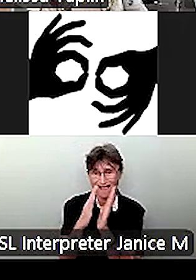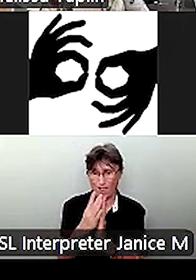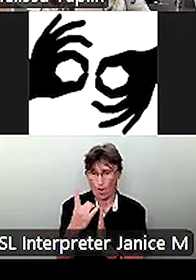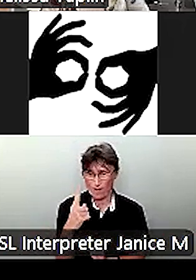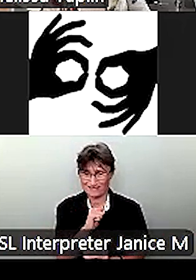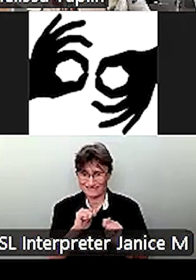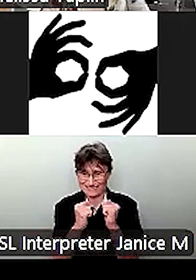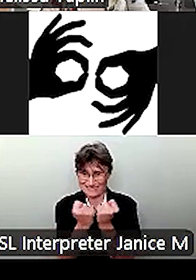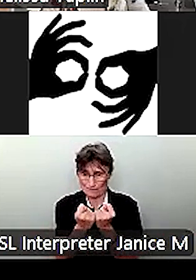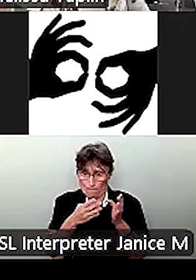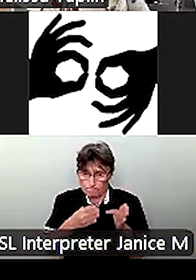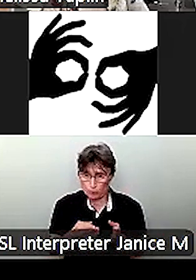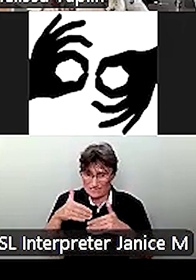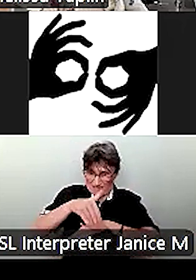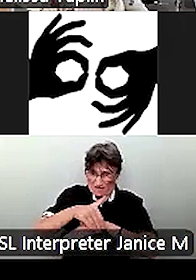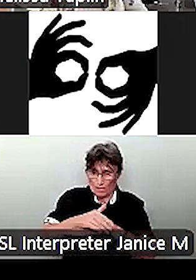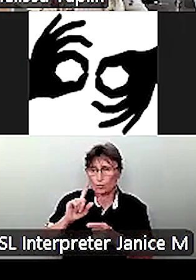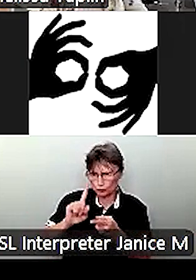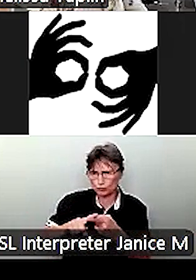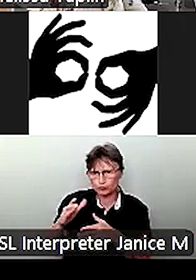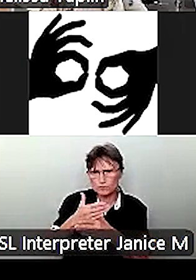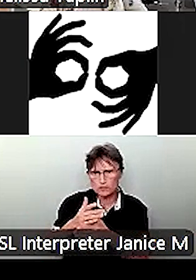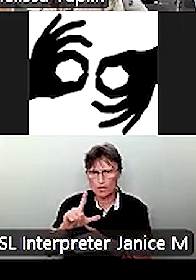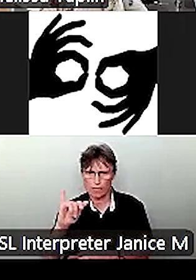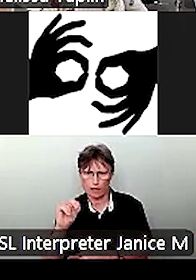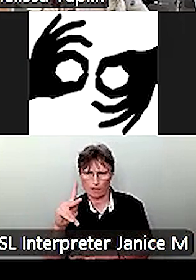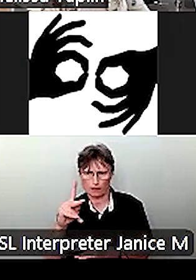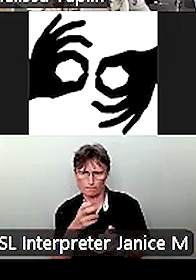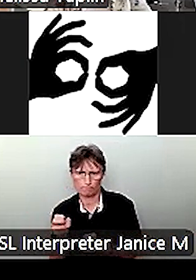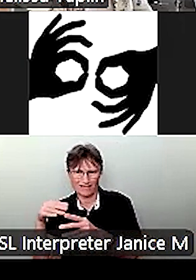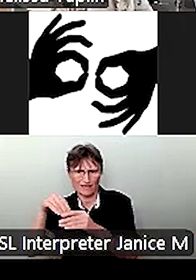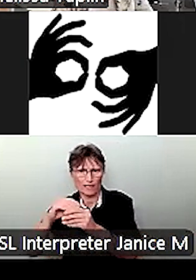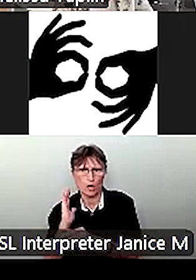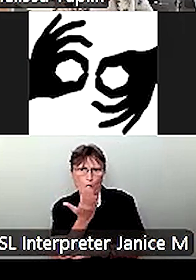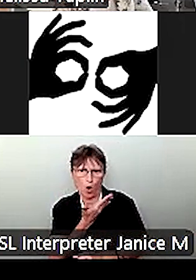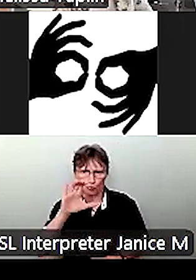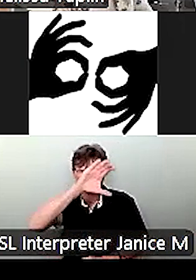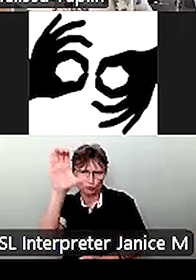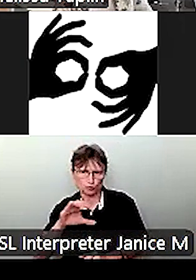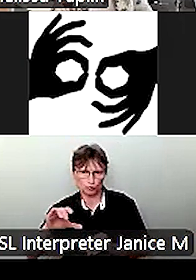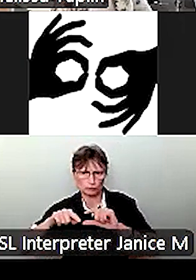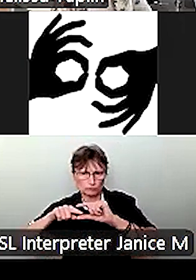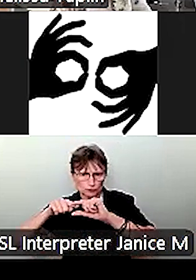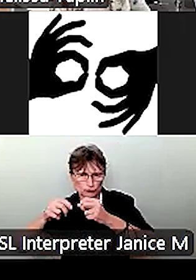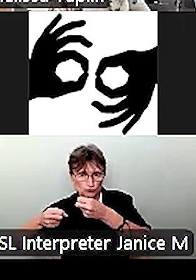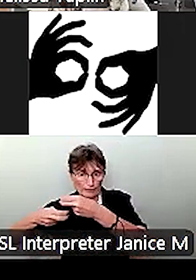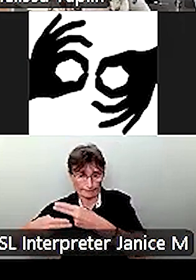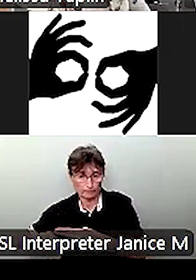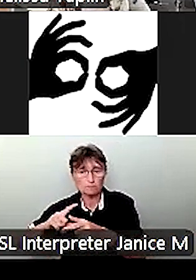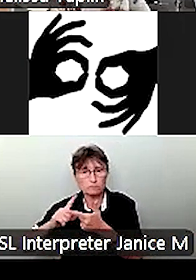and I also recommend taking a read through it as you develop your application.